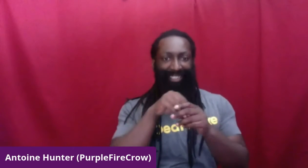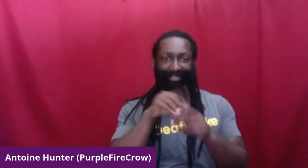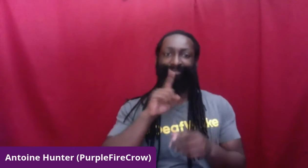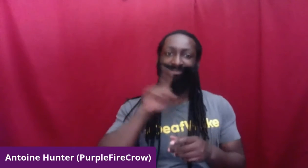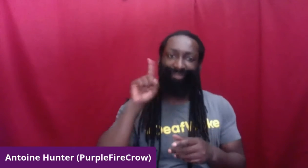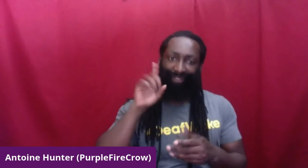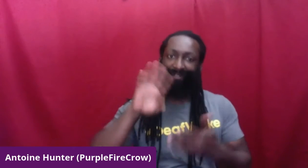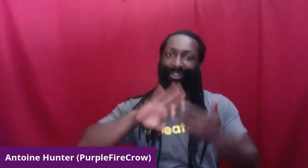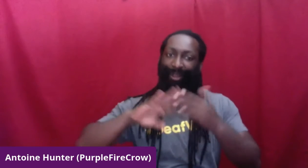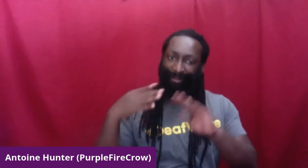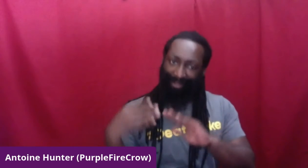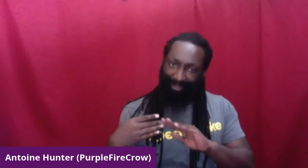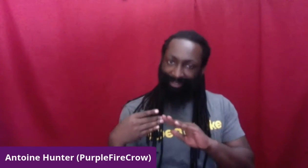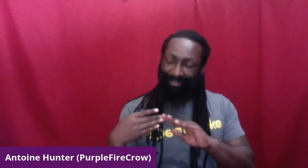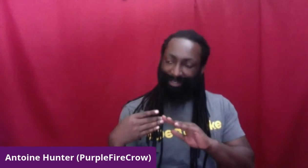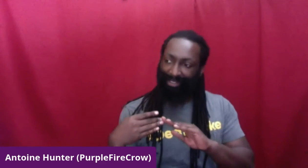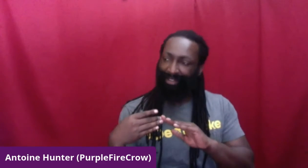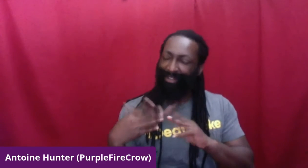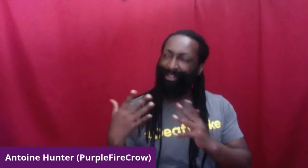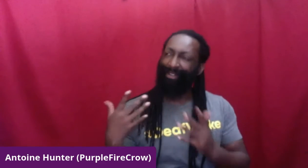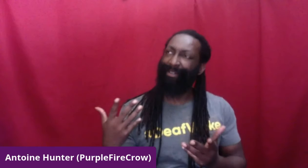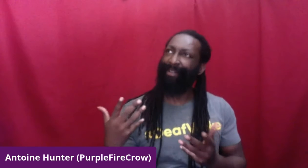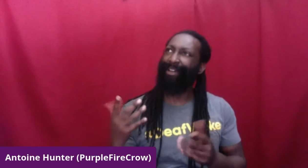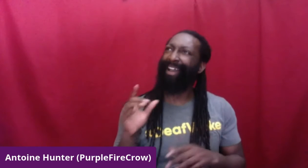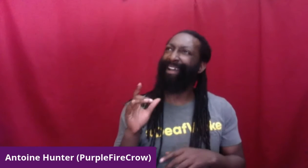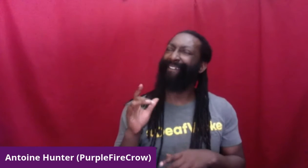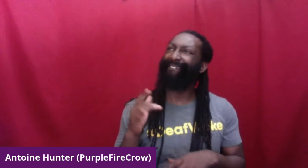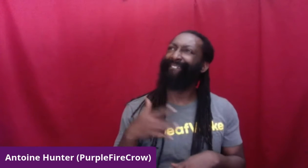learning from their culture, you know, cultures within deaf culture.